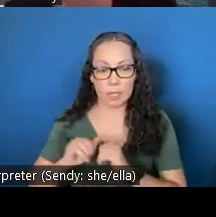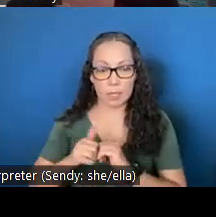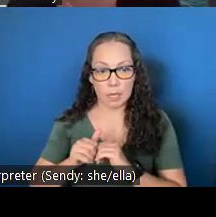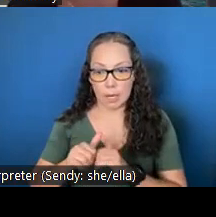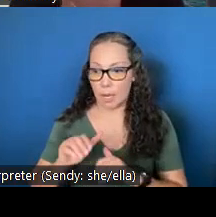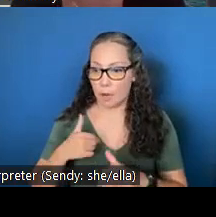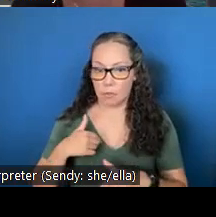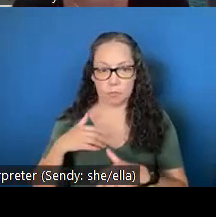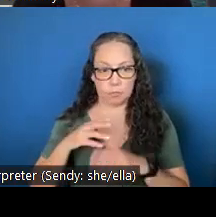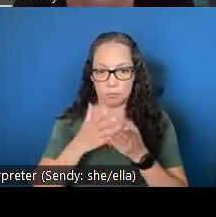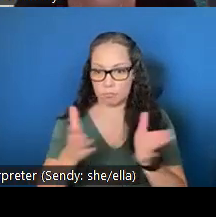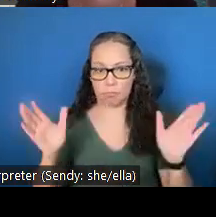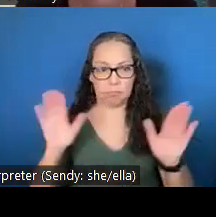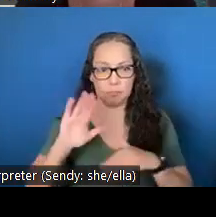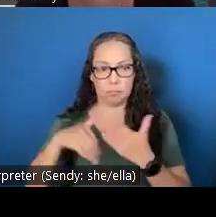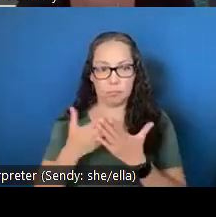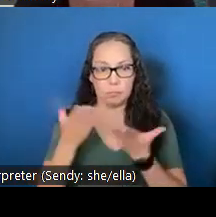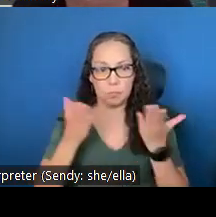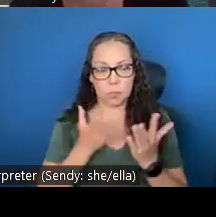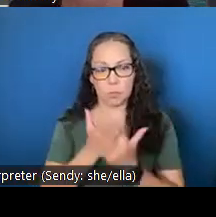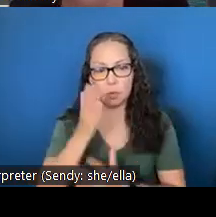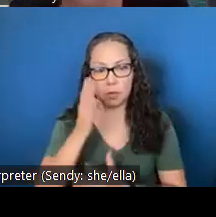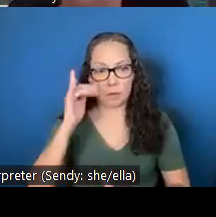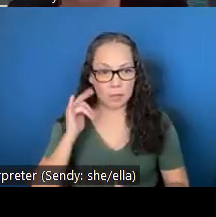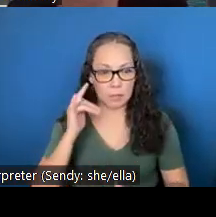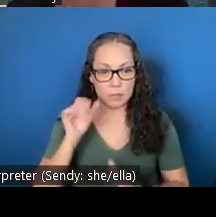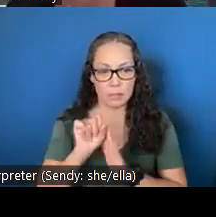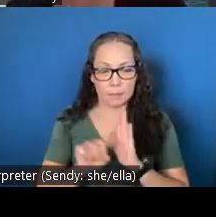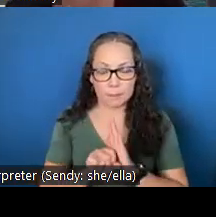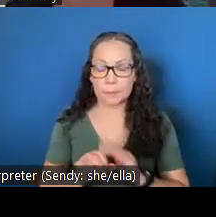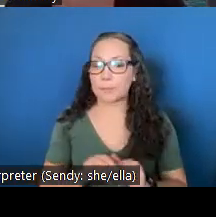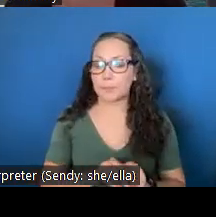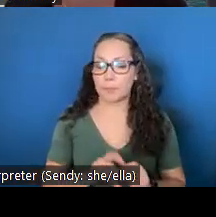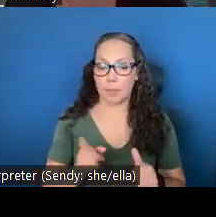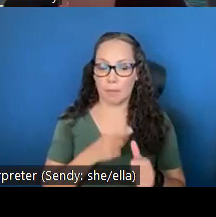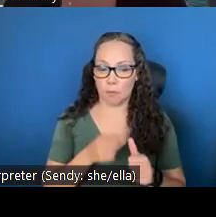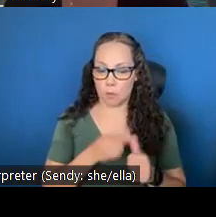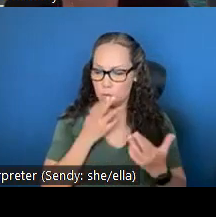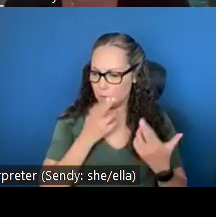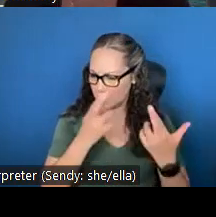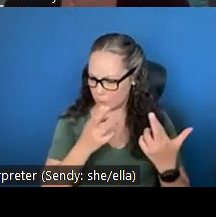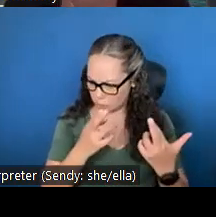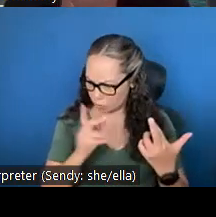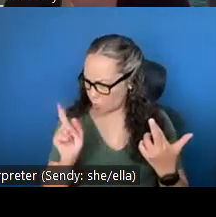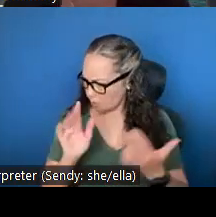across the state uh the first recommendation is where I I lost my document here for a second